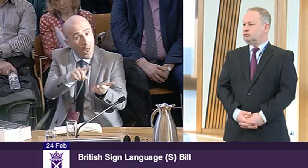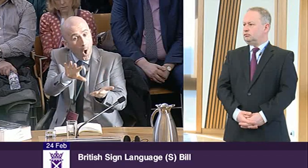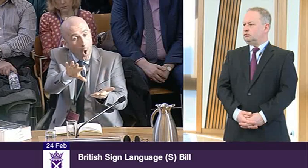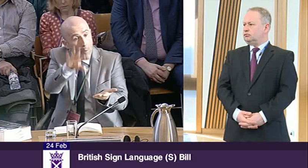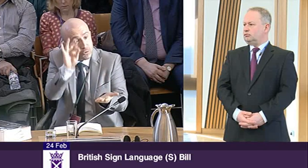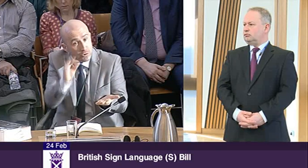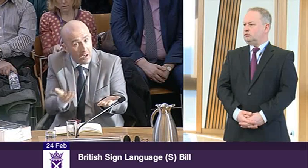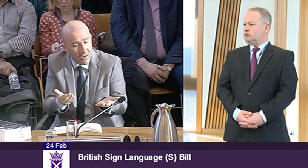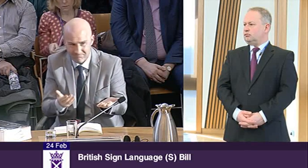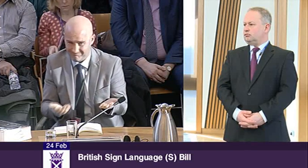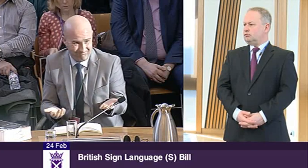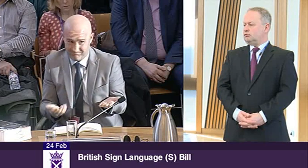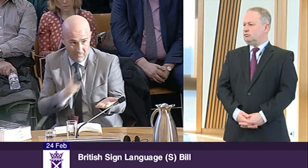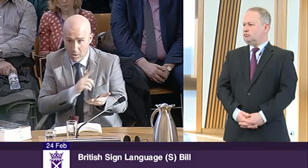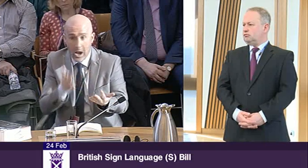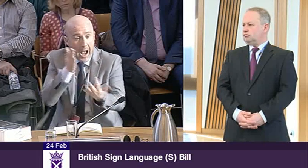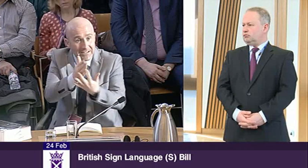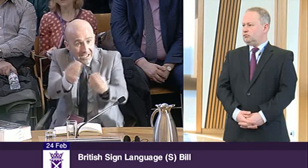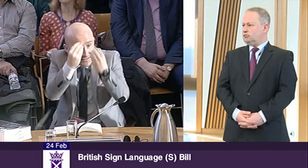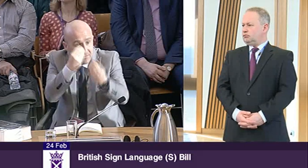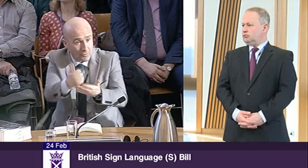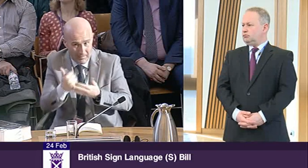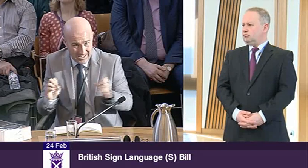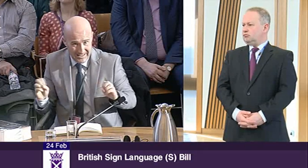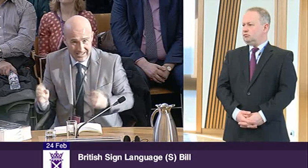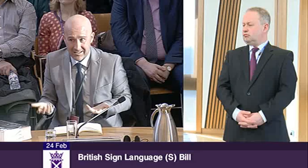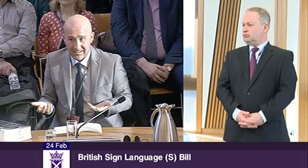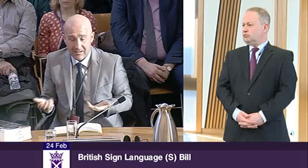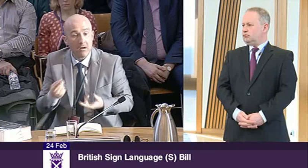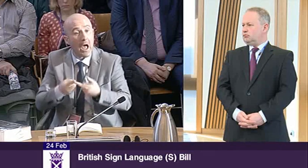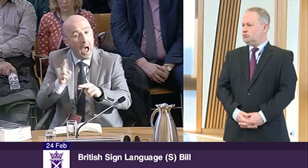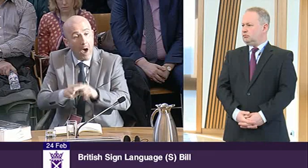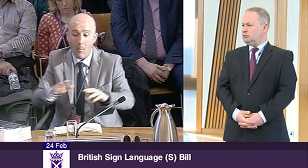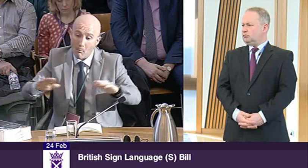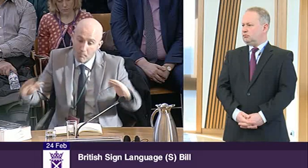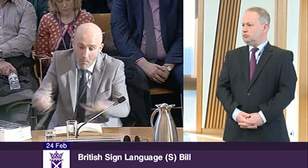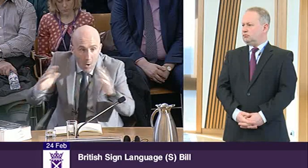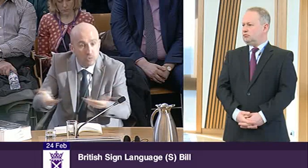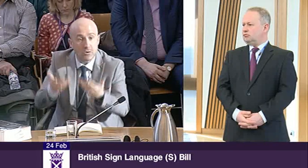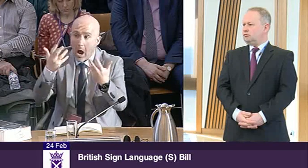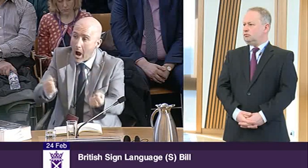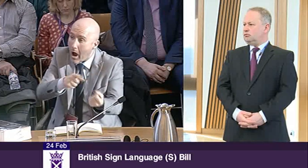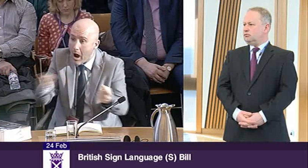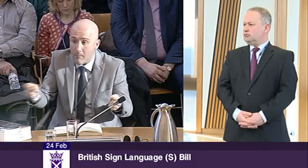in their individual circumstances. Having BSL as an accessible option for more people